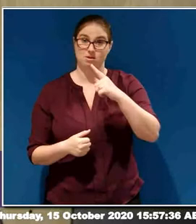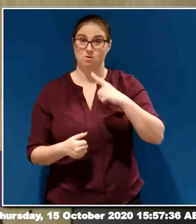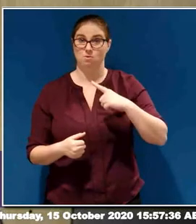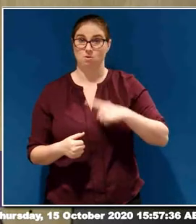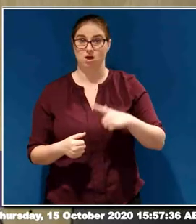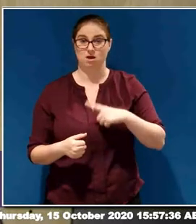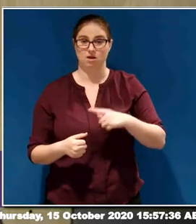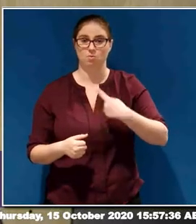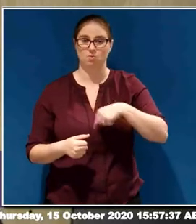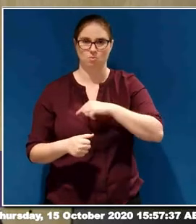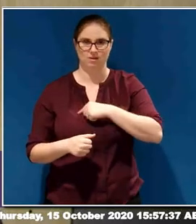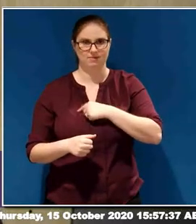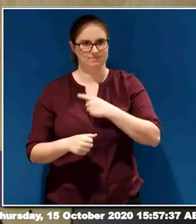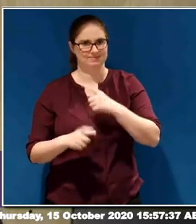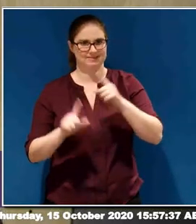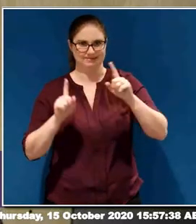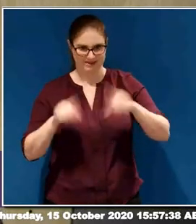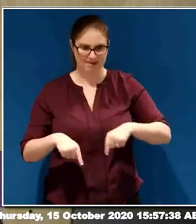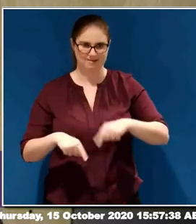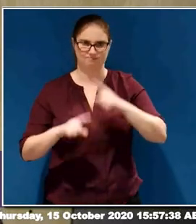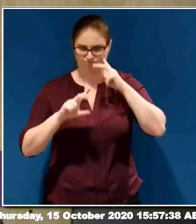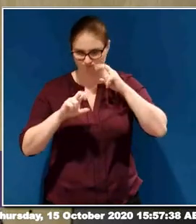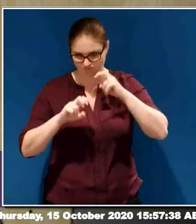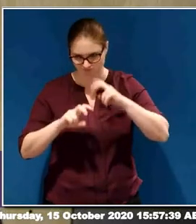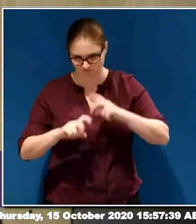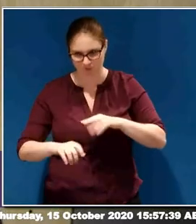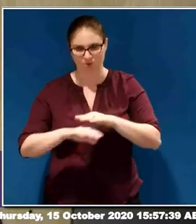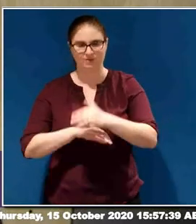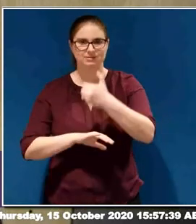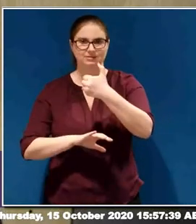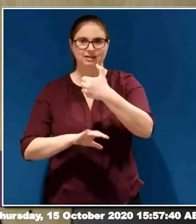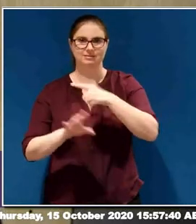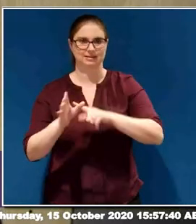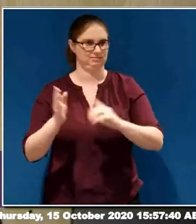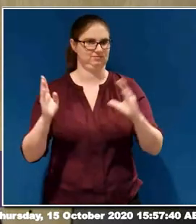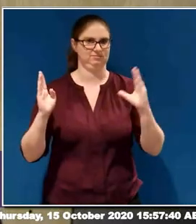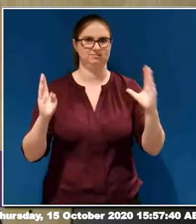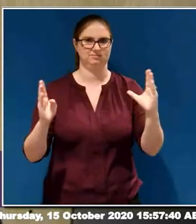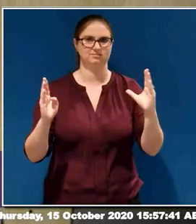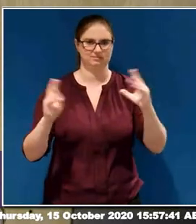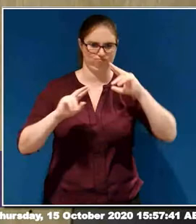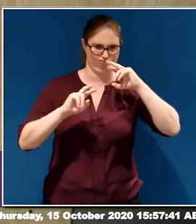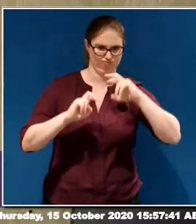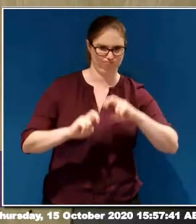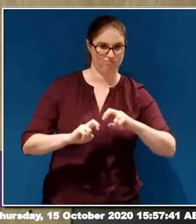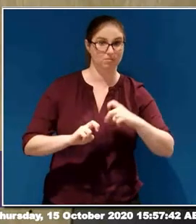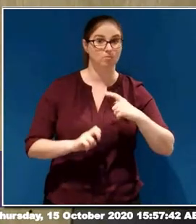The boys in the behaviour schools, our interviews with them were kind of had